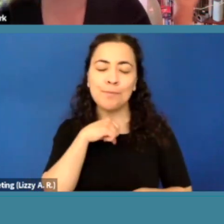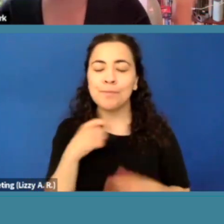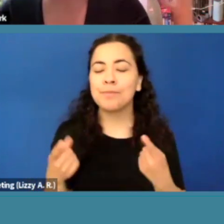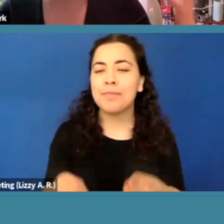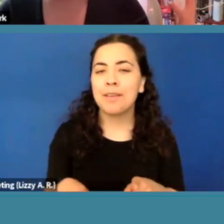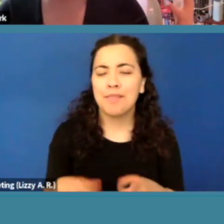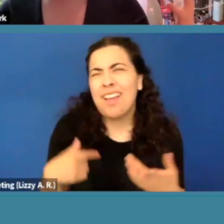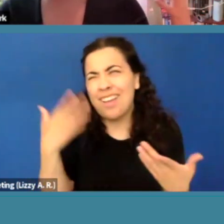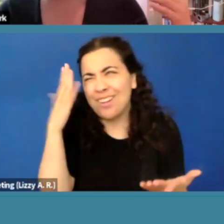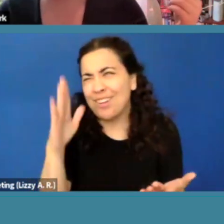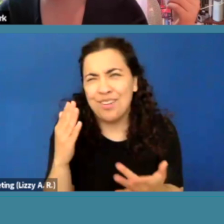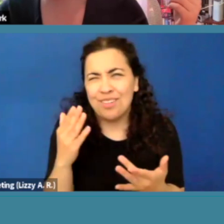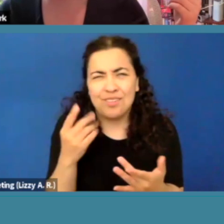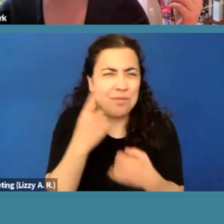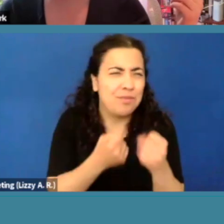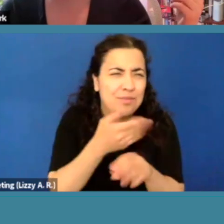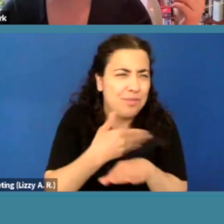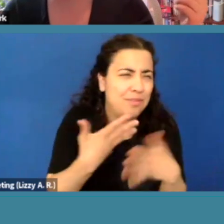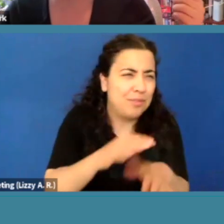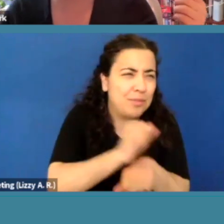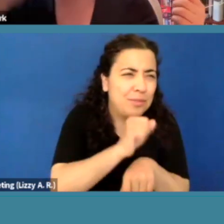I don't know, a year after I had been working with a bunch of folks